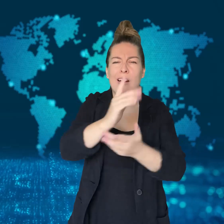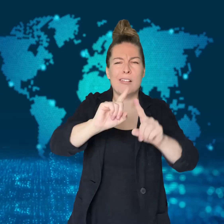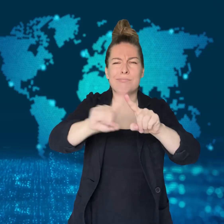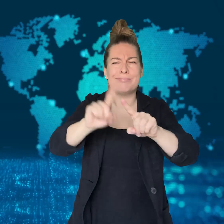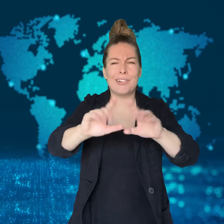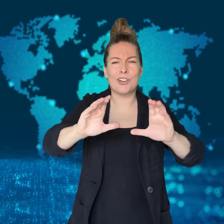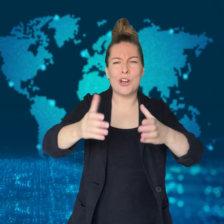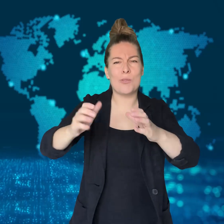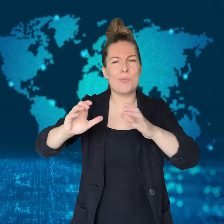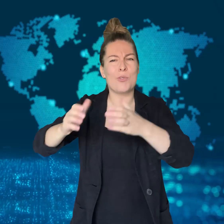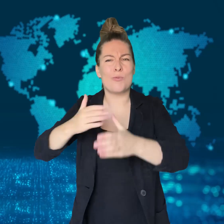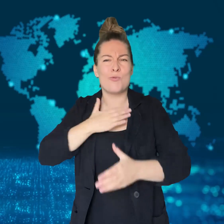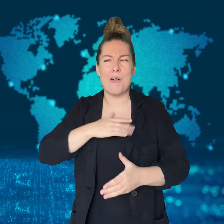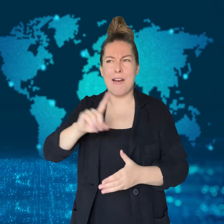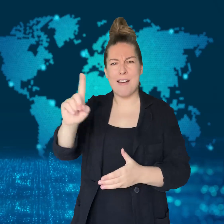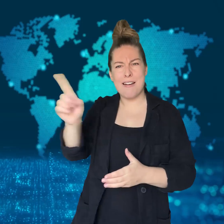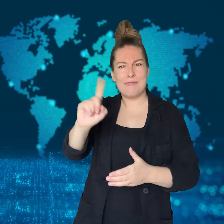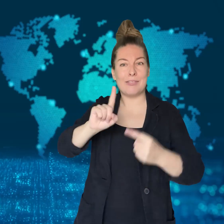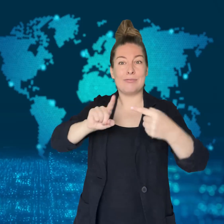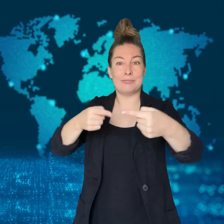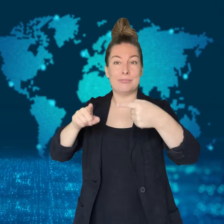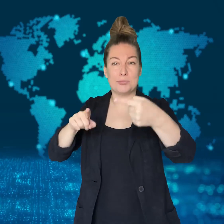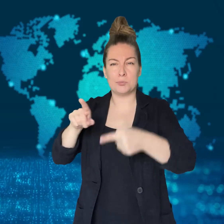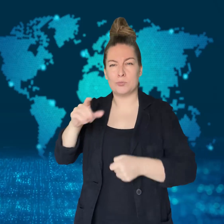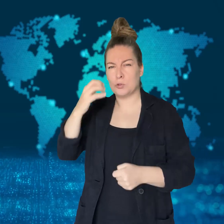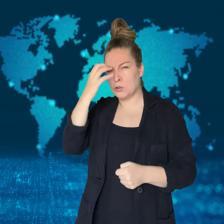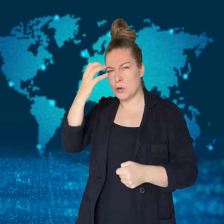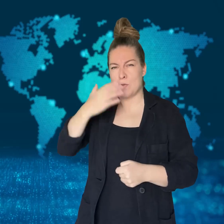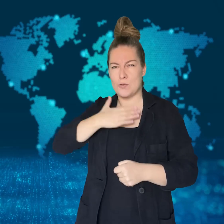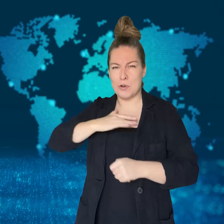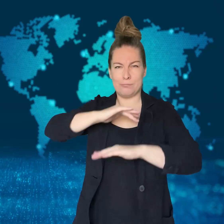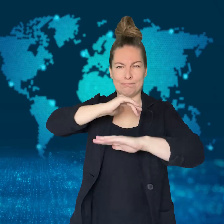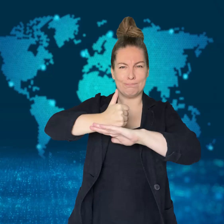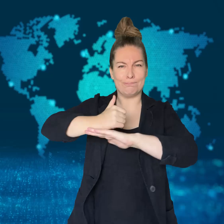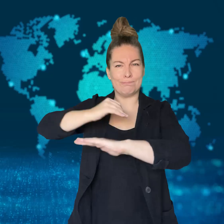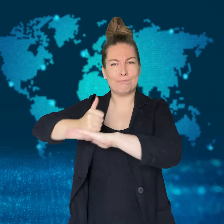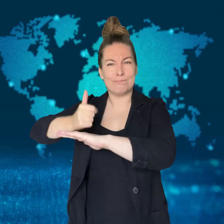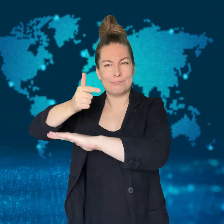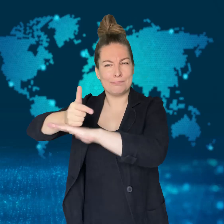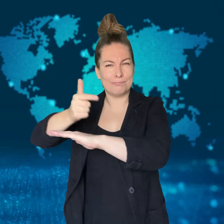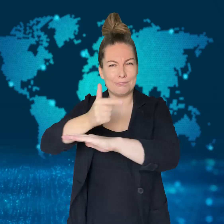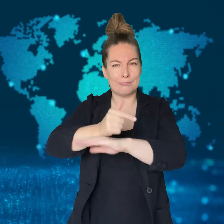and media outlets that have spoken against things